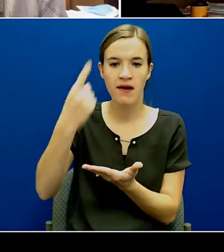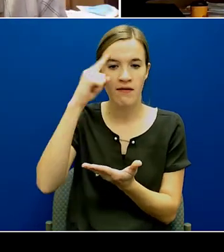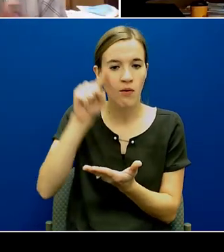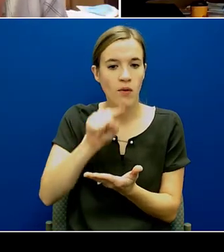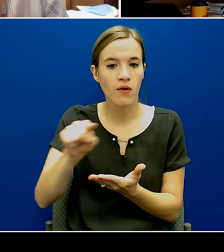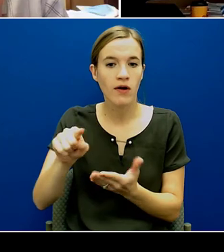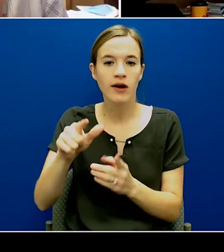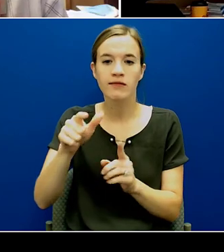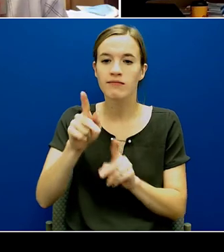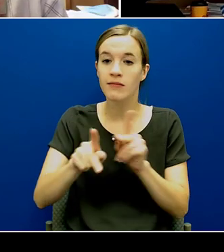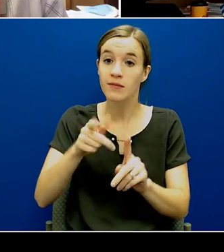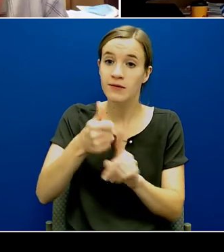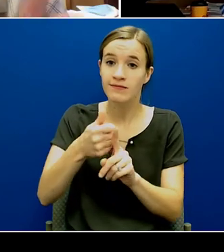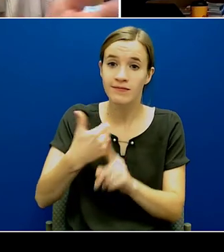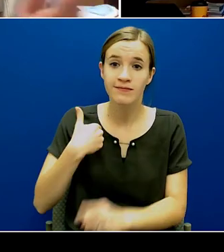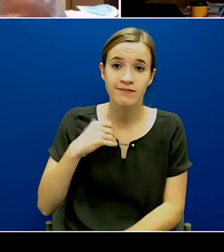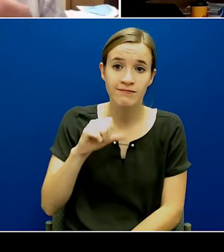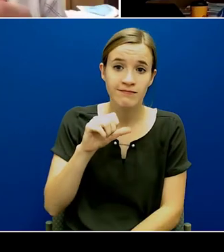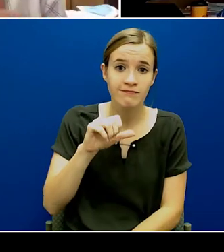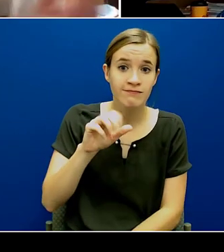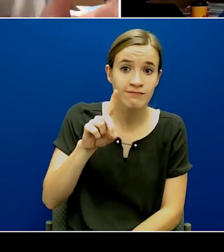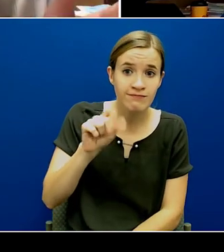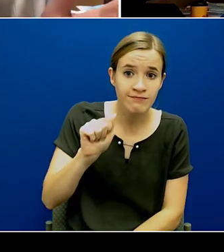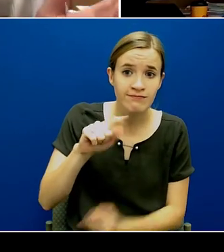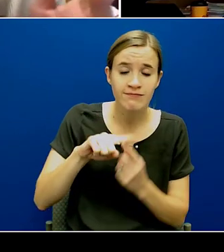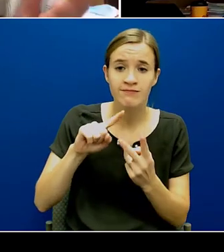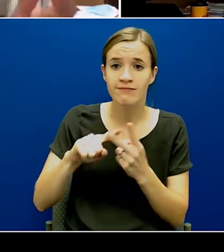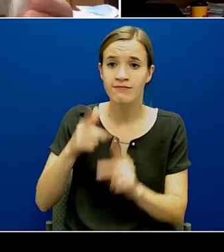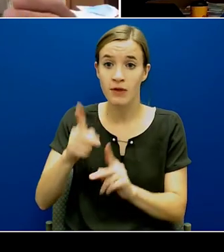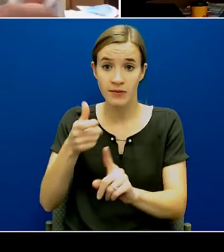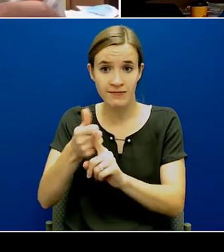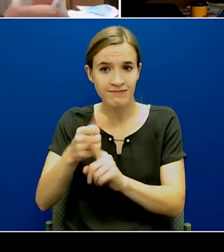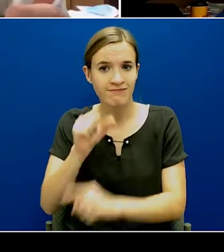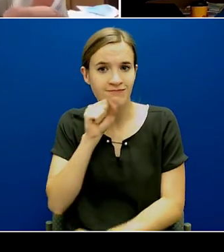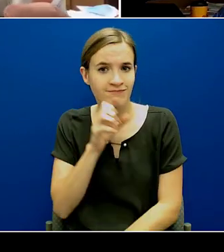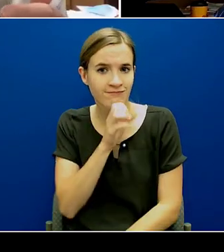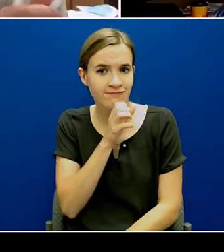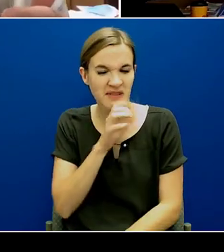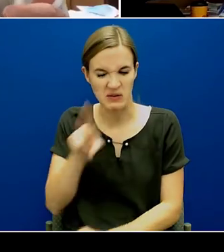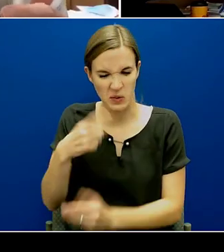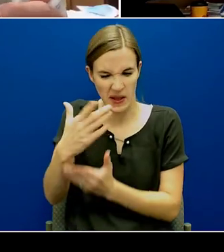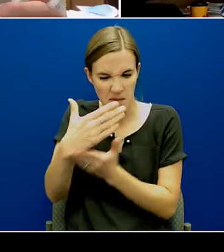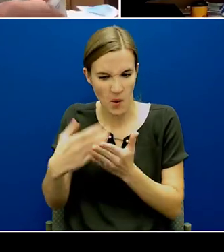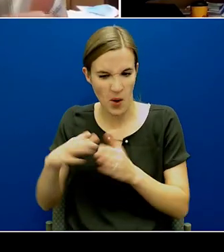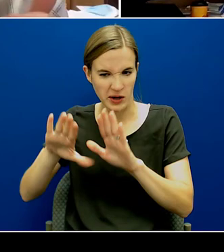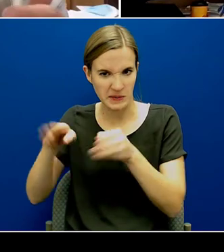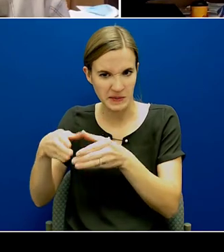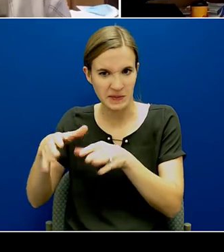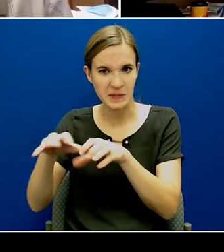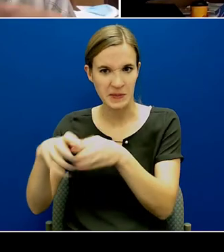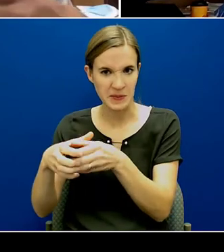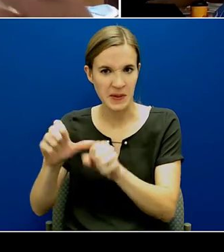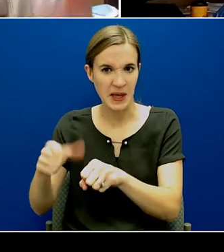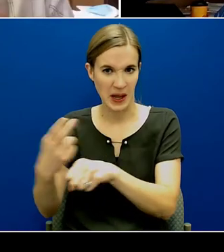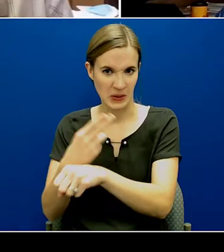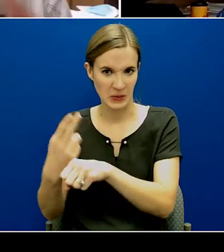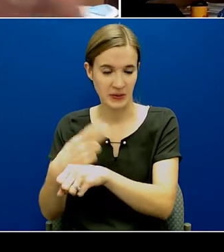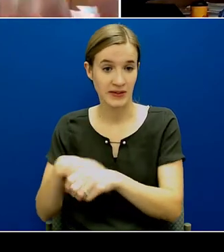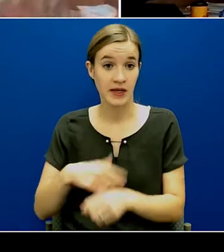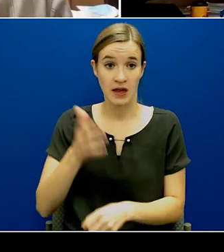well, that came in, which is for everybody who wants to learn about transportation, is 5311. And that's for rural general public